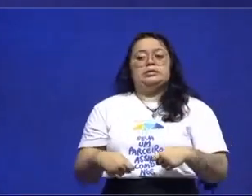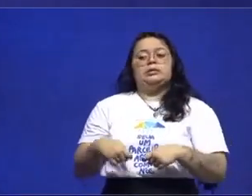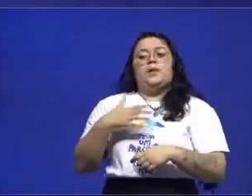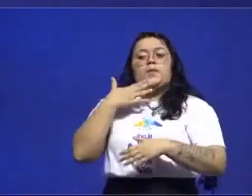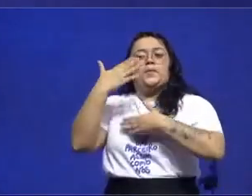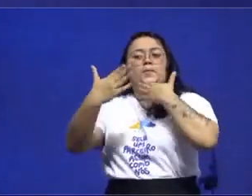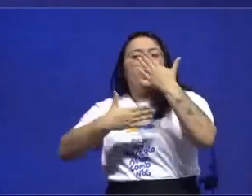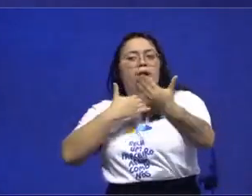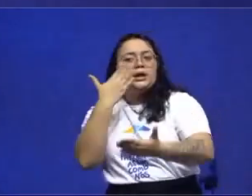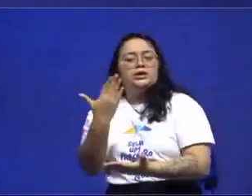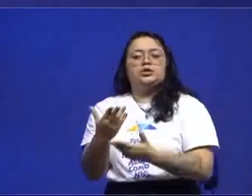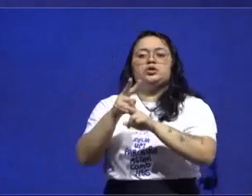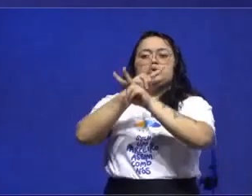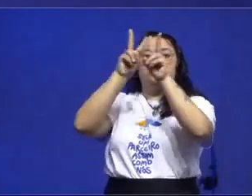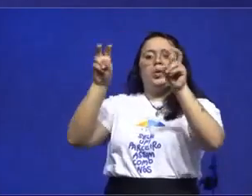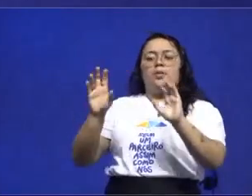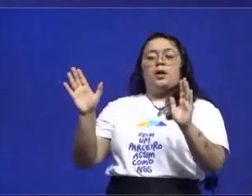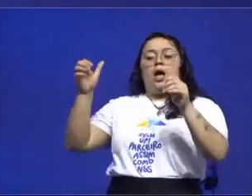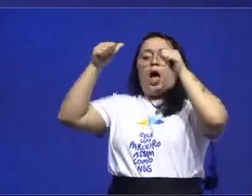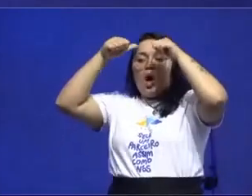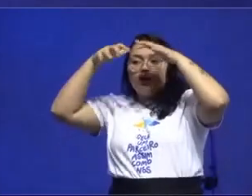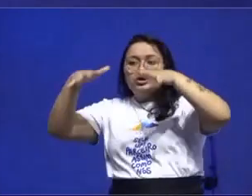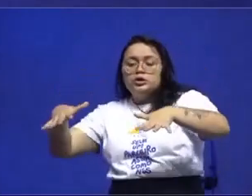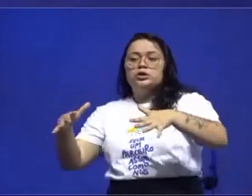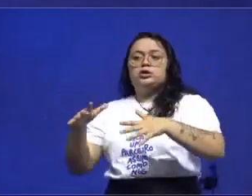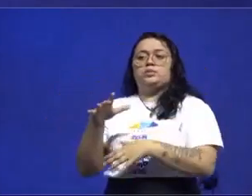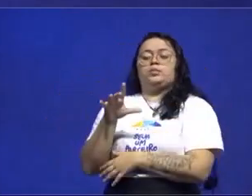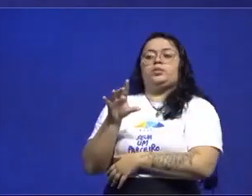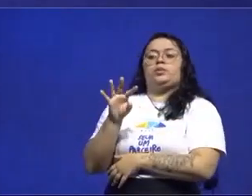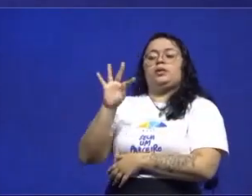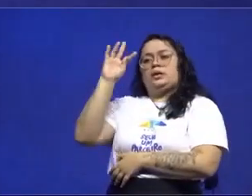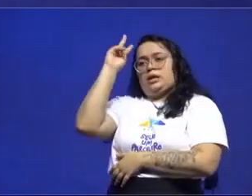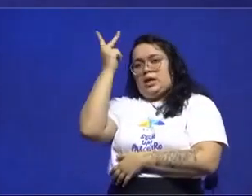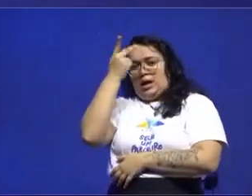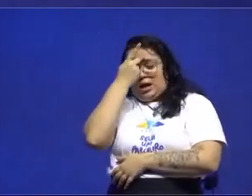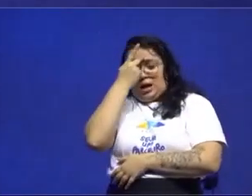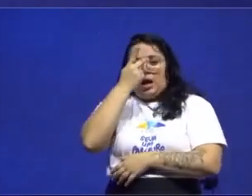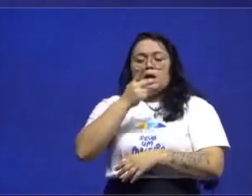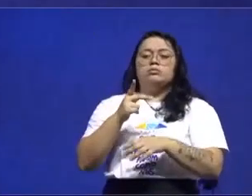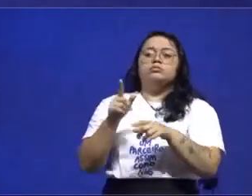possibility of autism of t DH of hyperactivity does not do anything meaning is not necessary and we